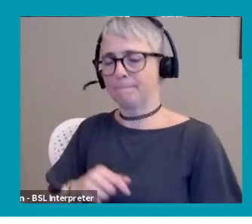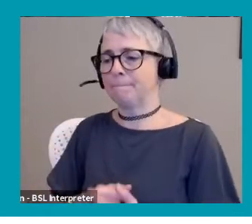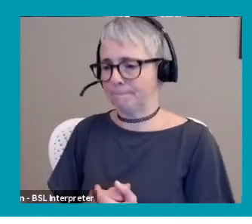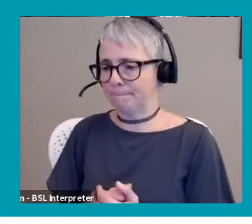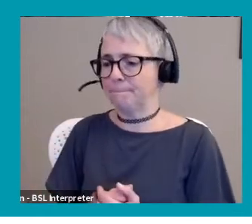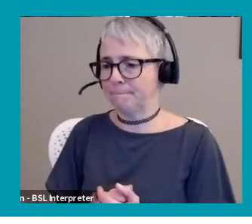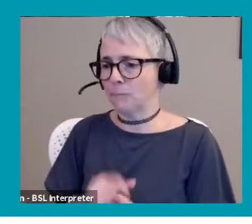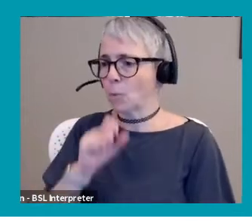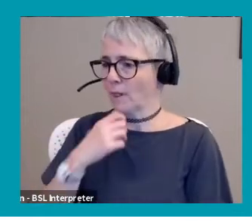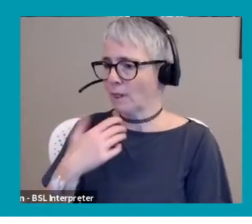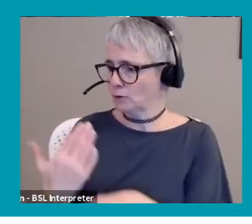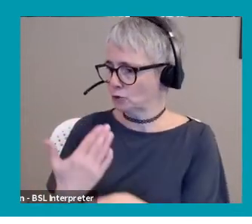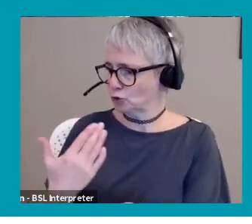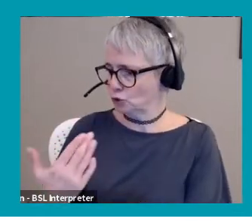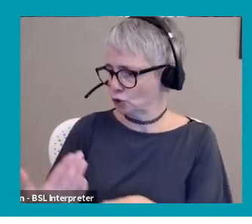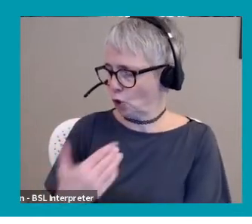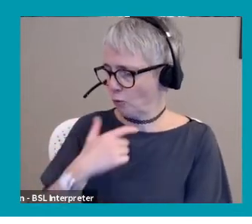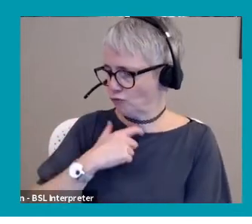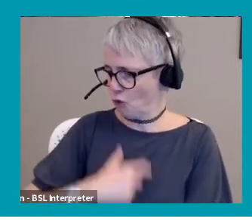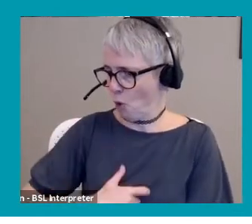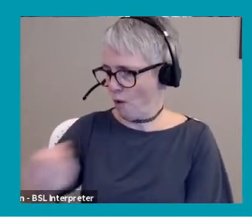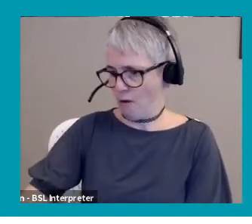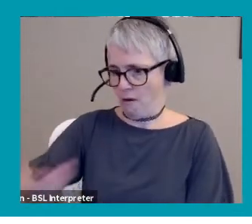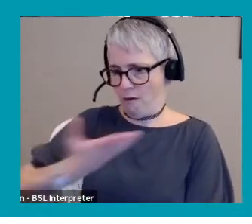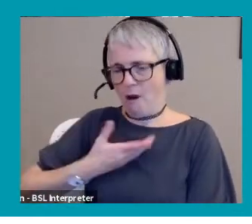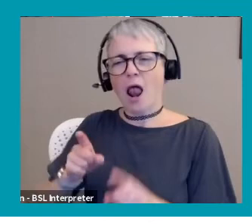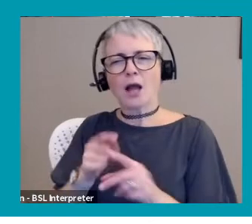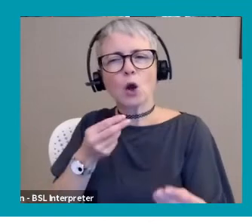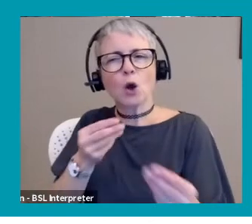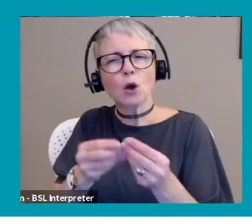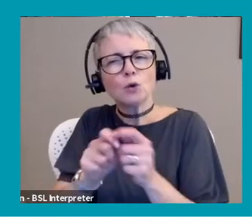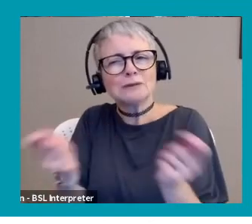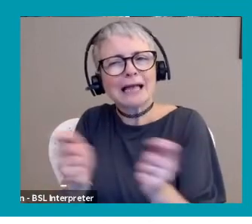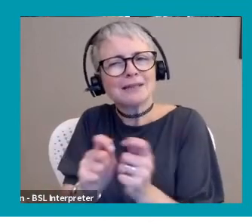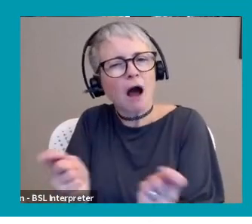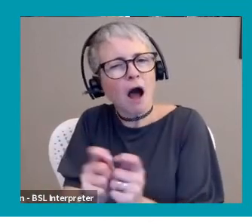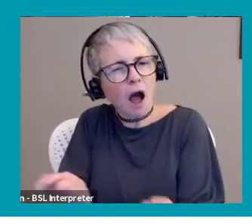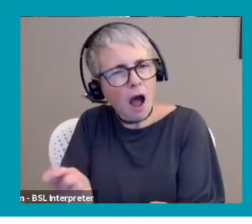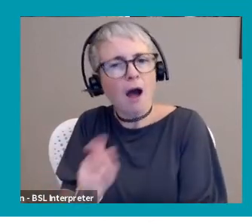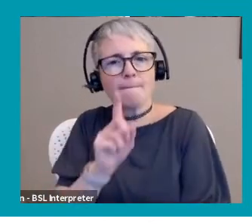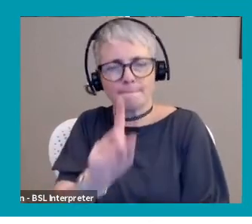sent to new a newsletter but if you sign up for normal job alerts you will